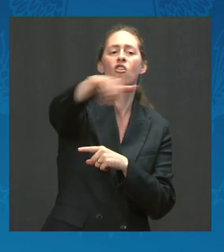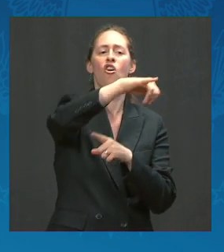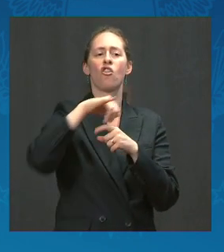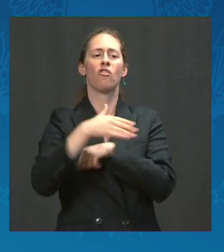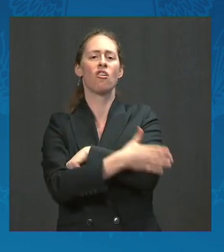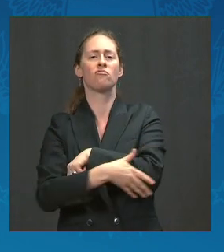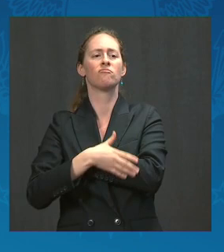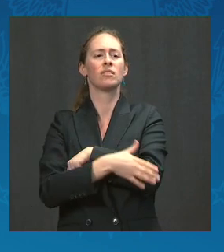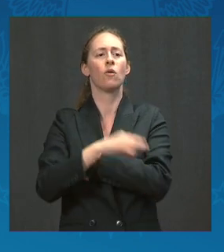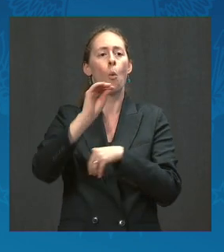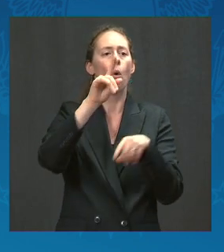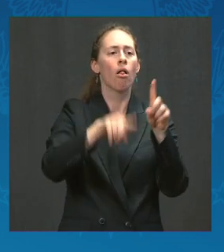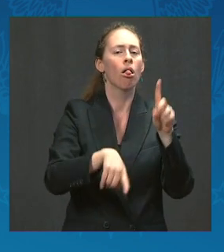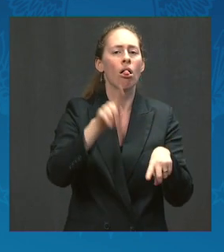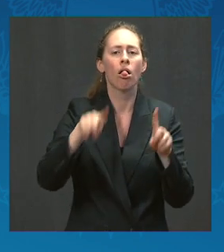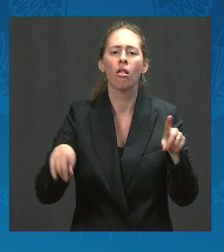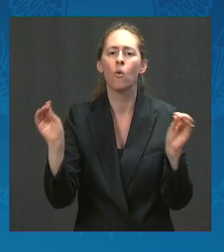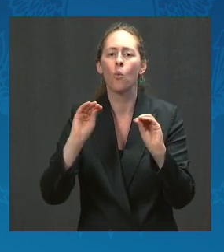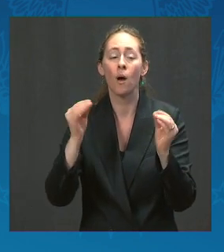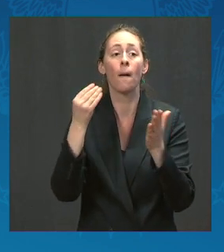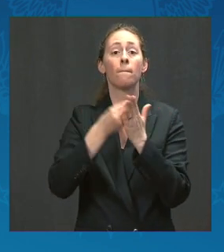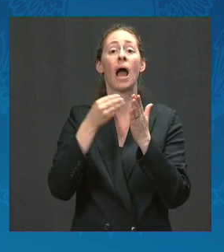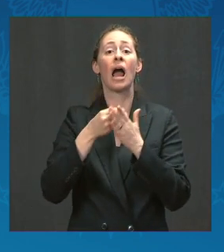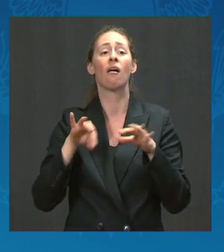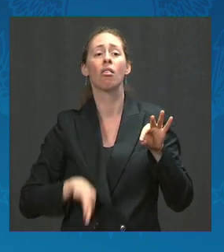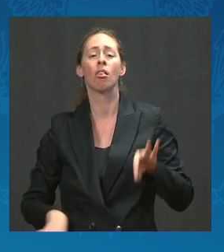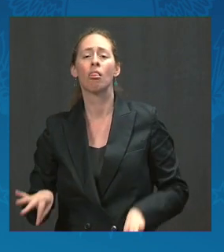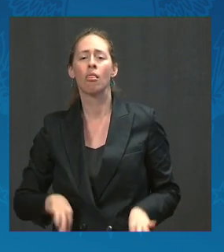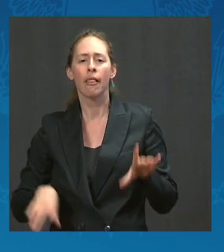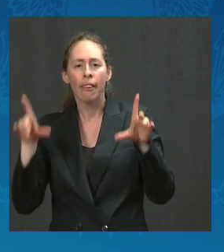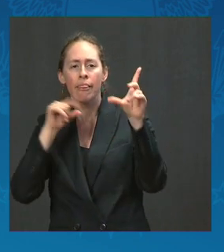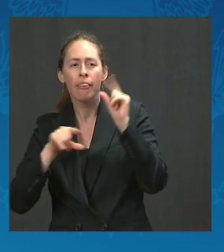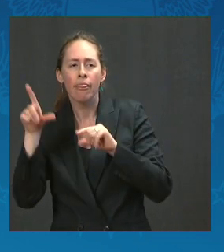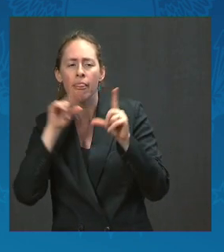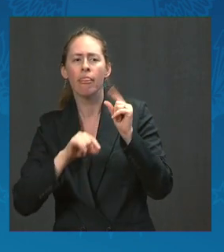by ending extreme partisan redistricting.